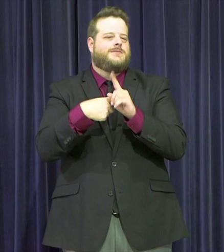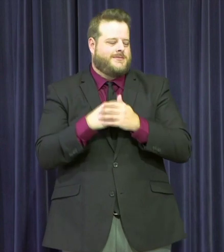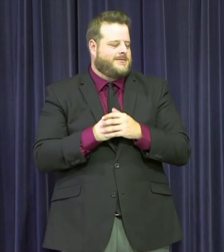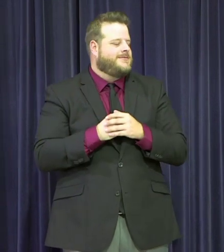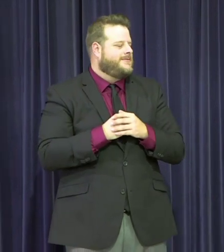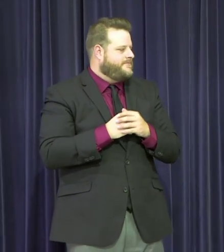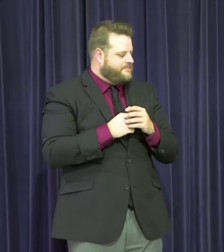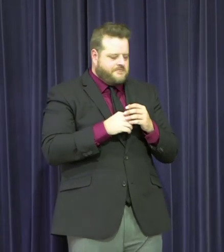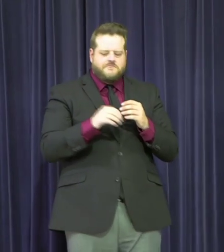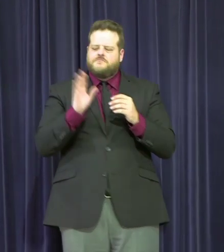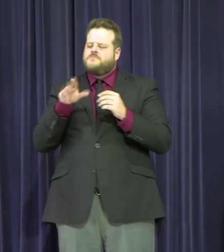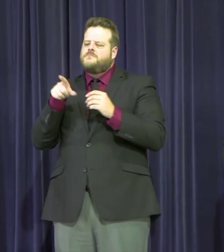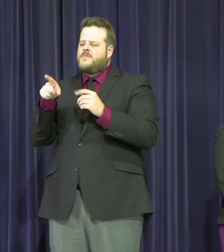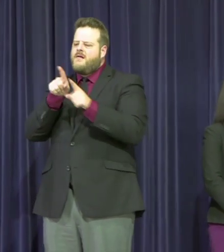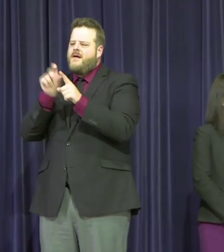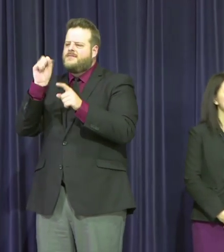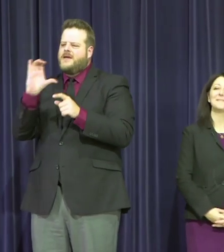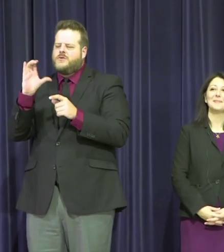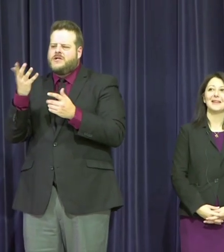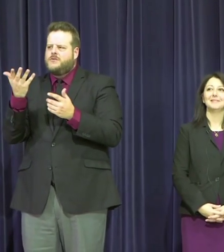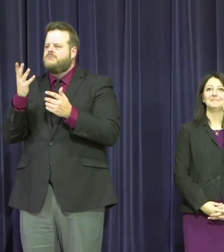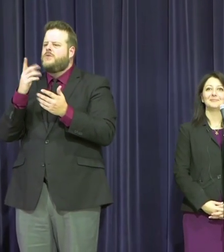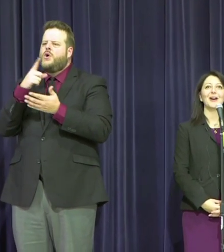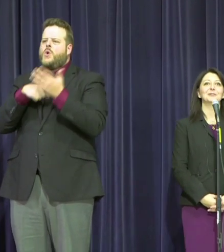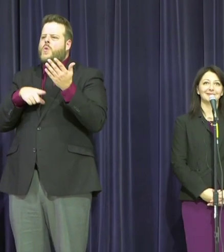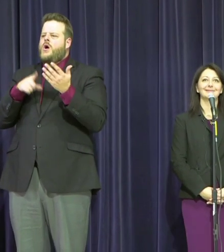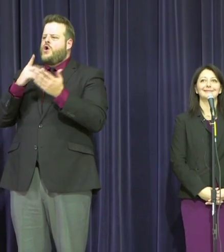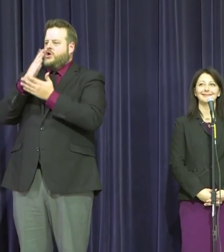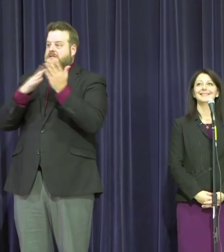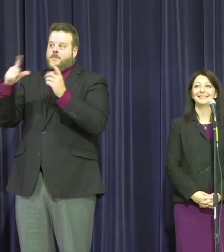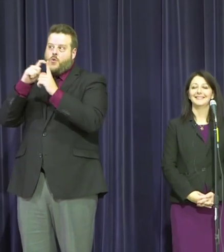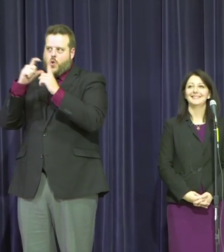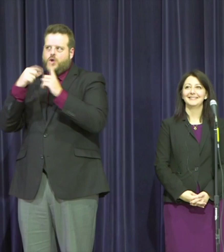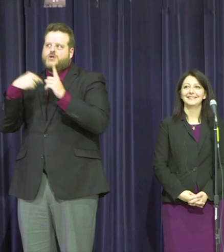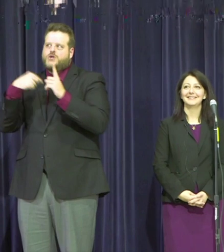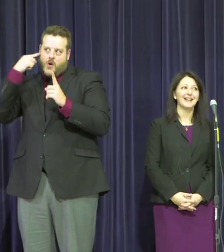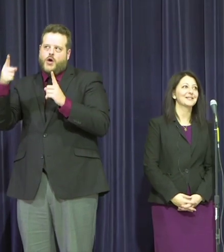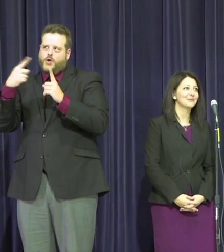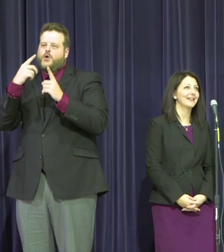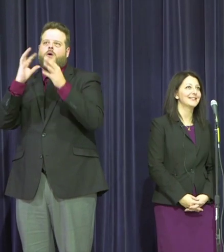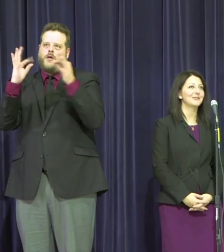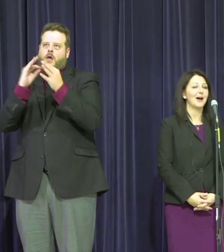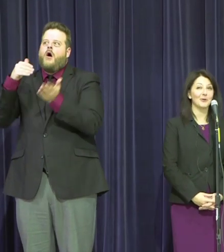As Secretary, what are some of the words that we will hear you say most often?